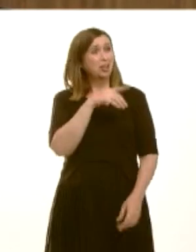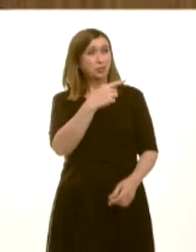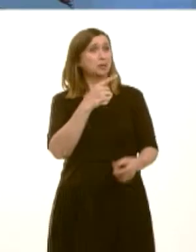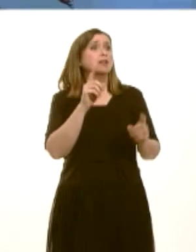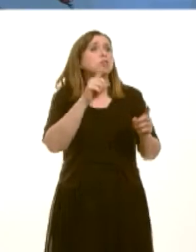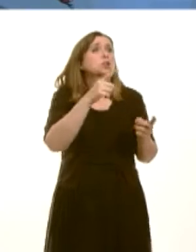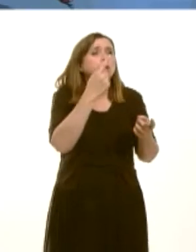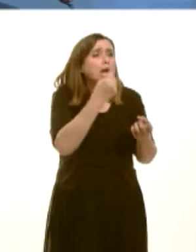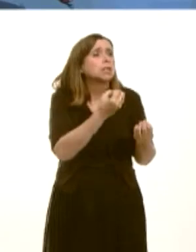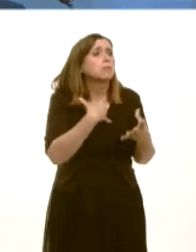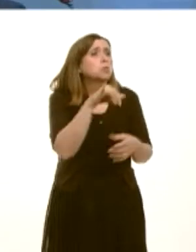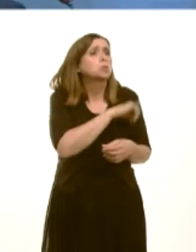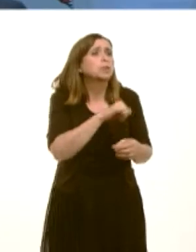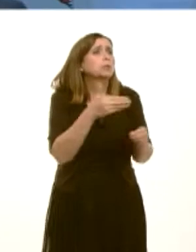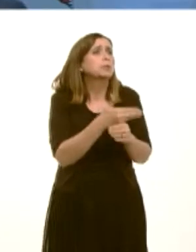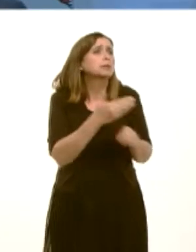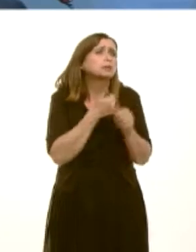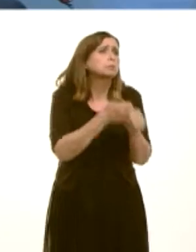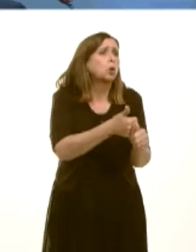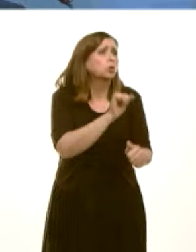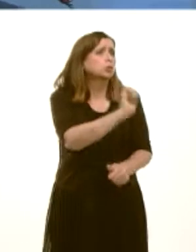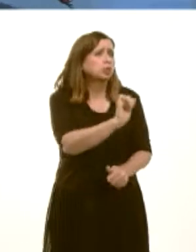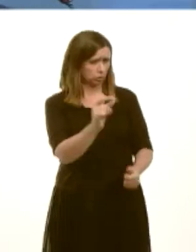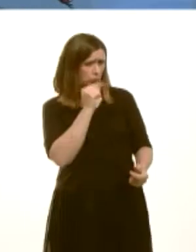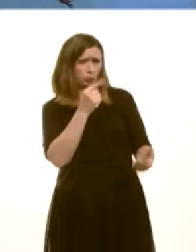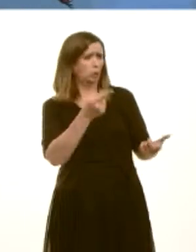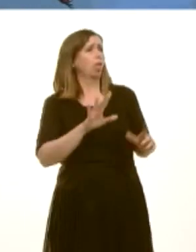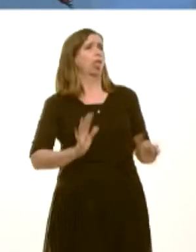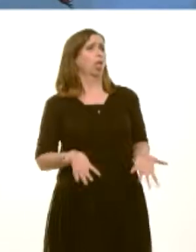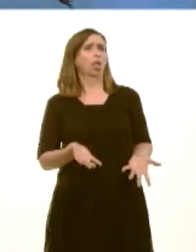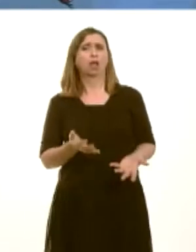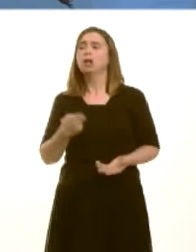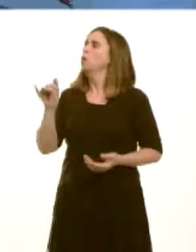I think many of those 102 names would find it a real insult that you said such a thing.